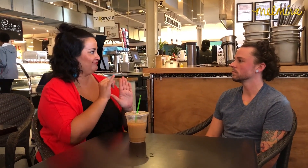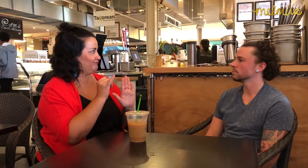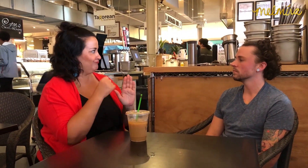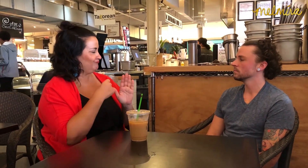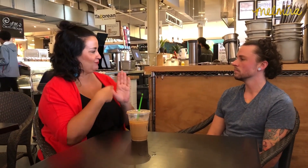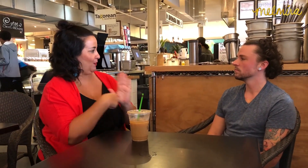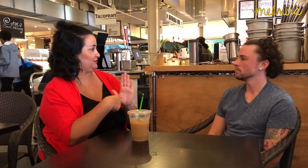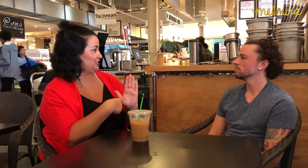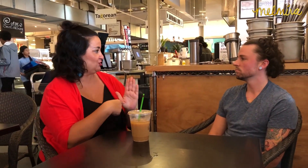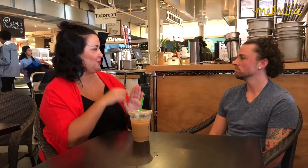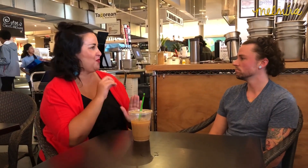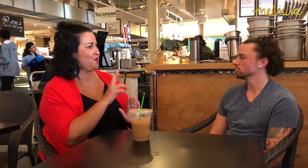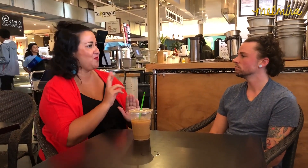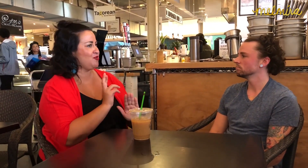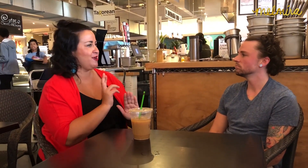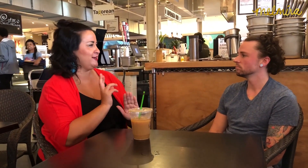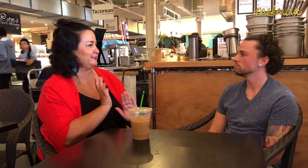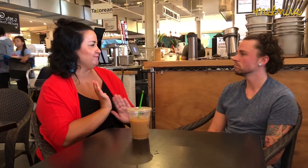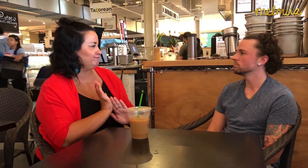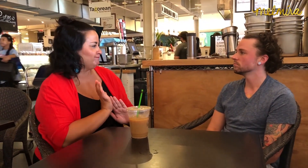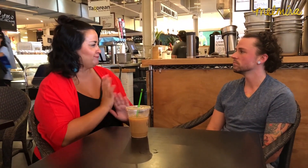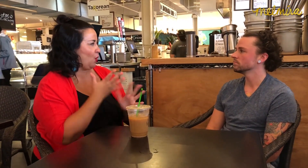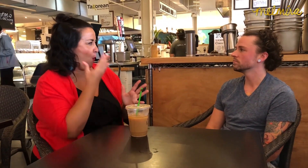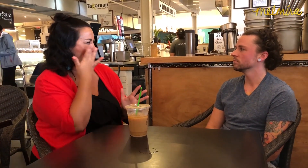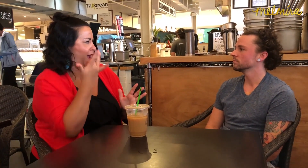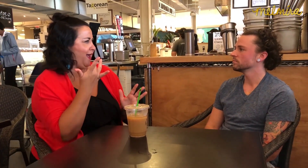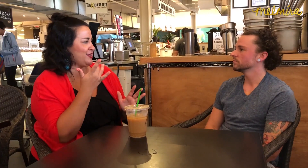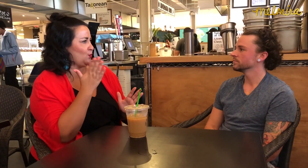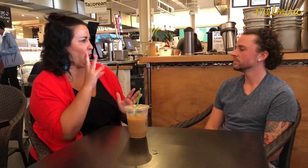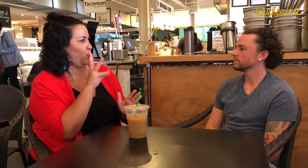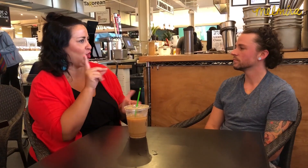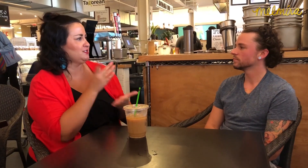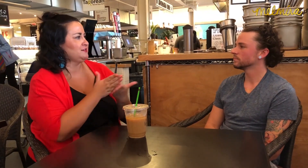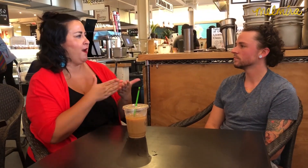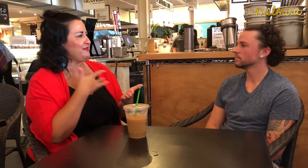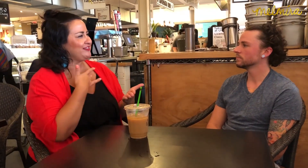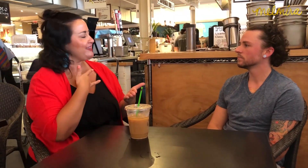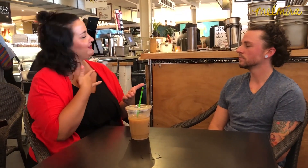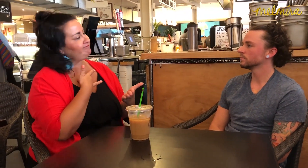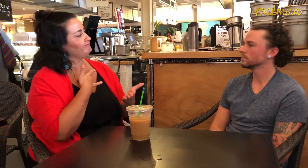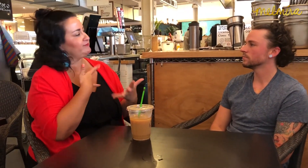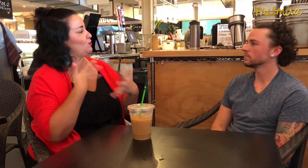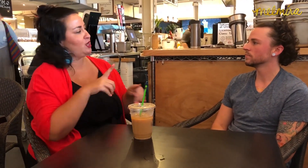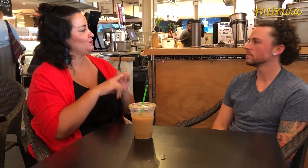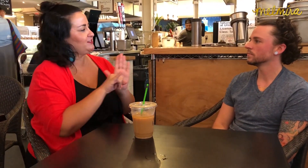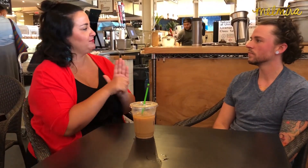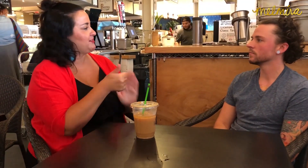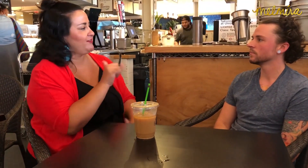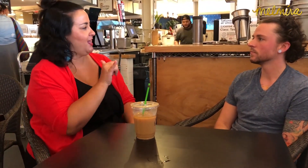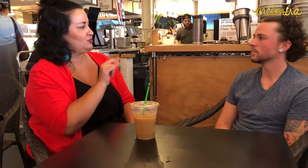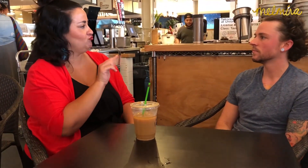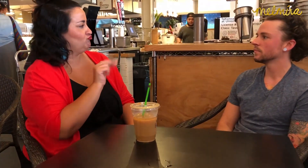Or why would some not prefer to be called trans?